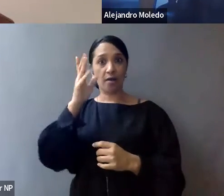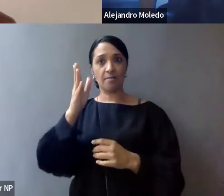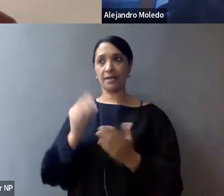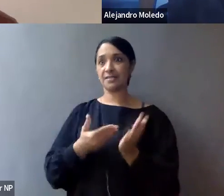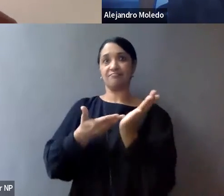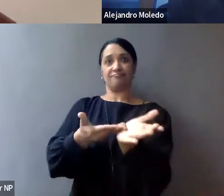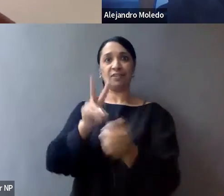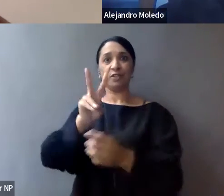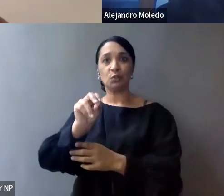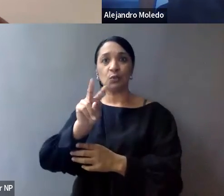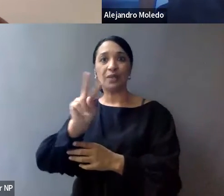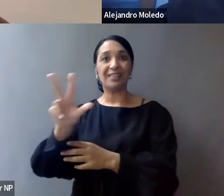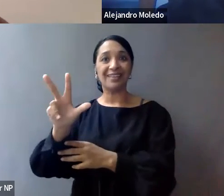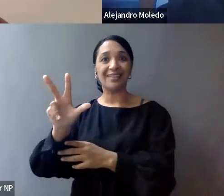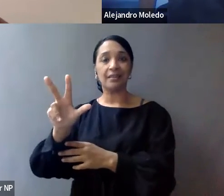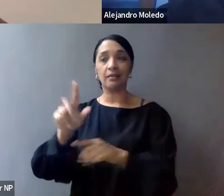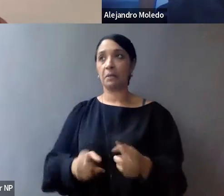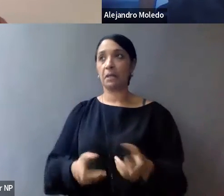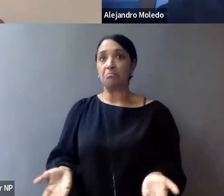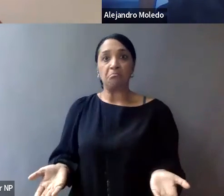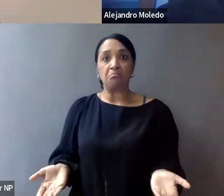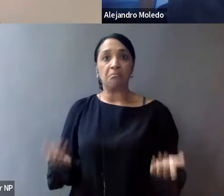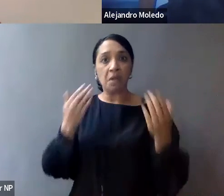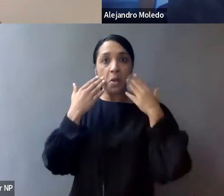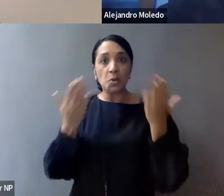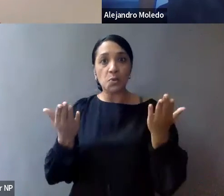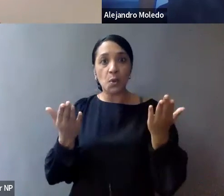but we didn't know it was going to be in the form of a directive.